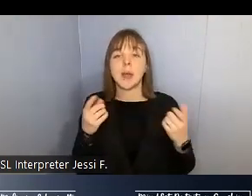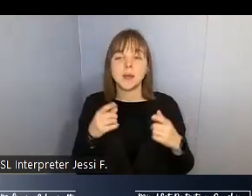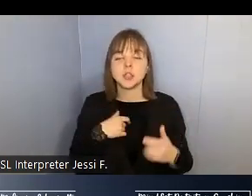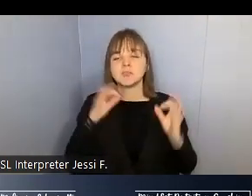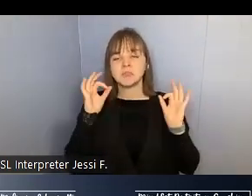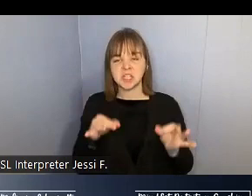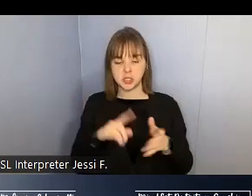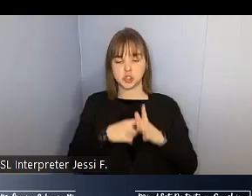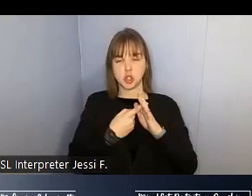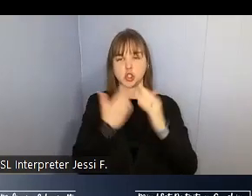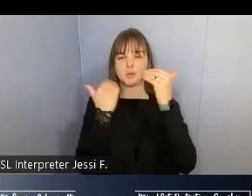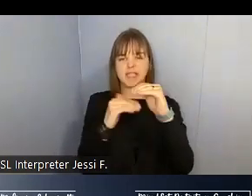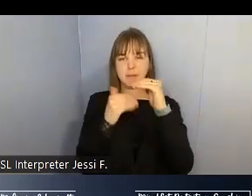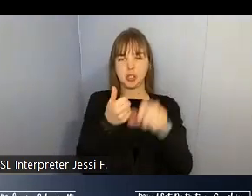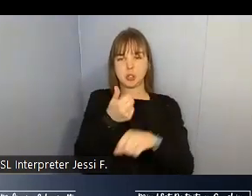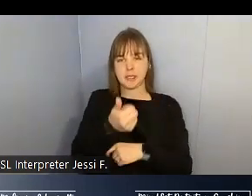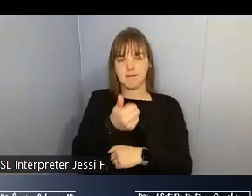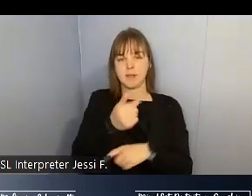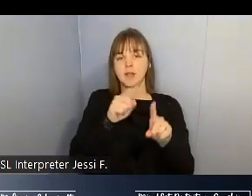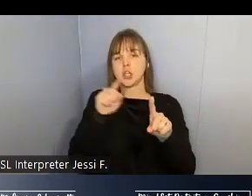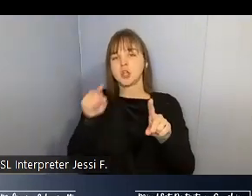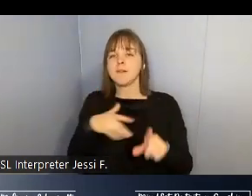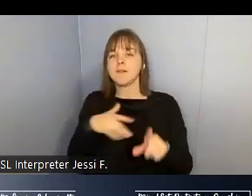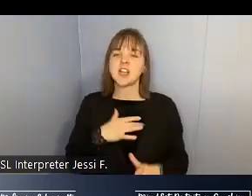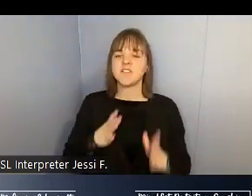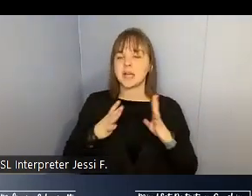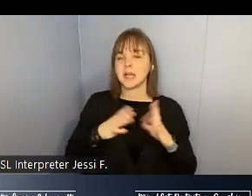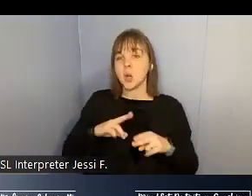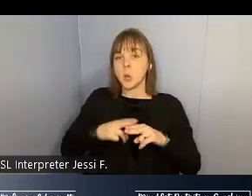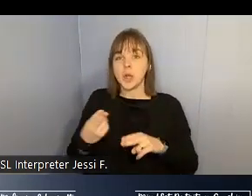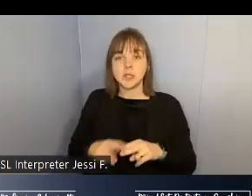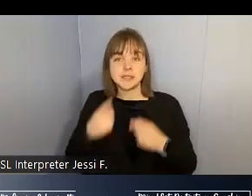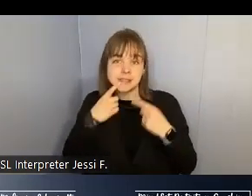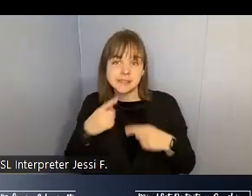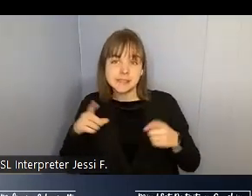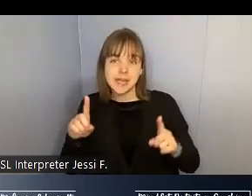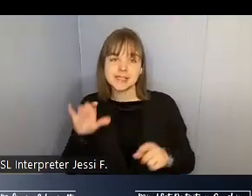You feel really good. You might be seeing weight loss happen. The SCALE might move a little bit,